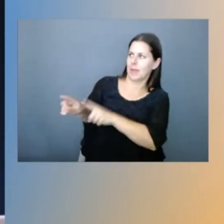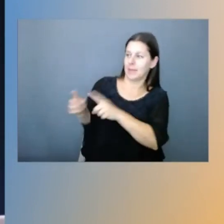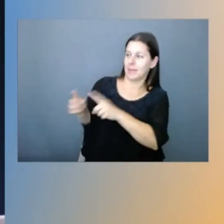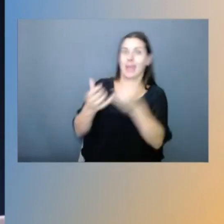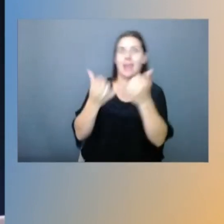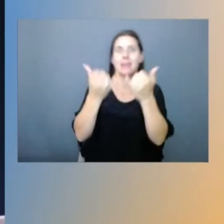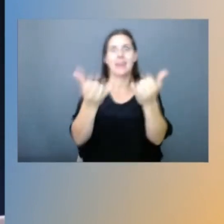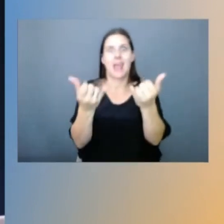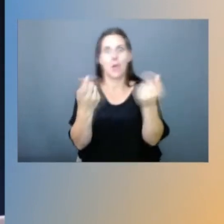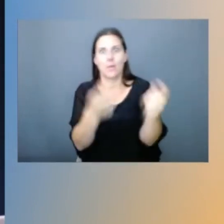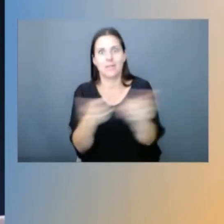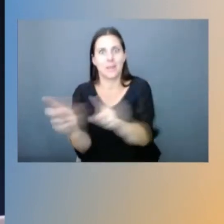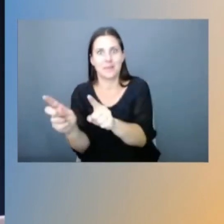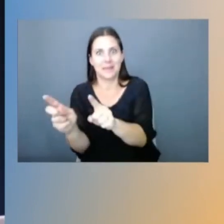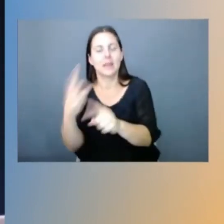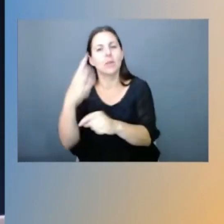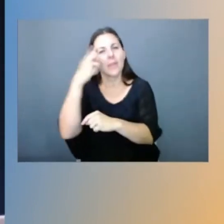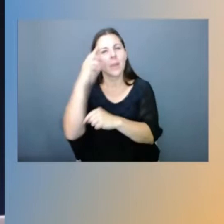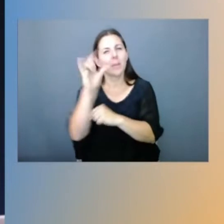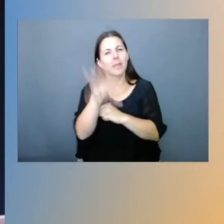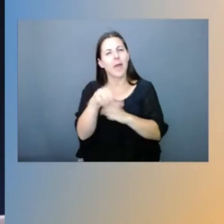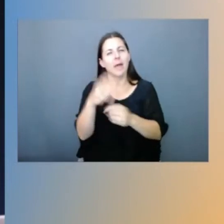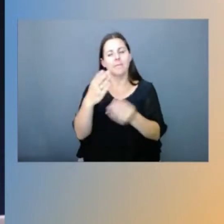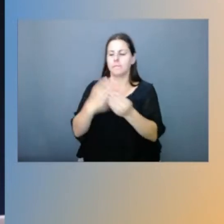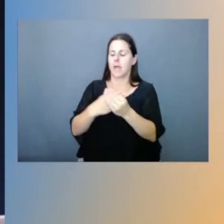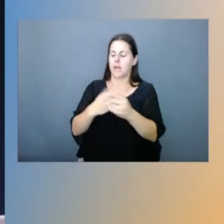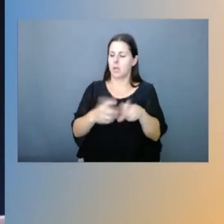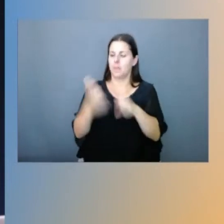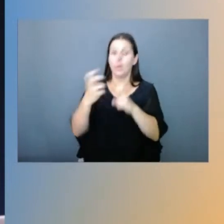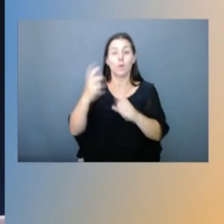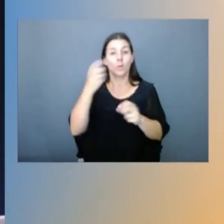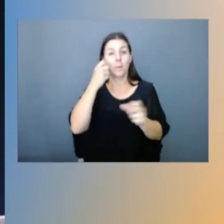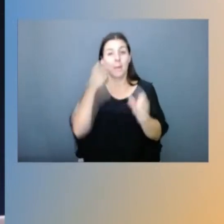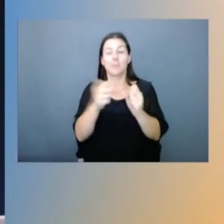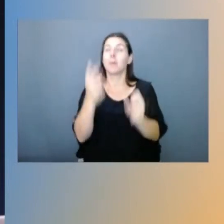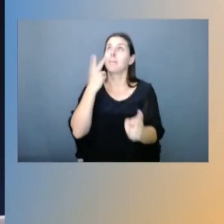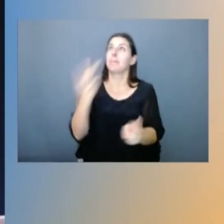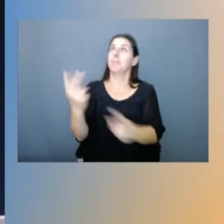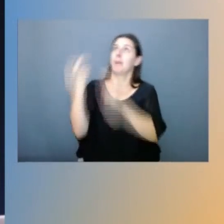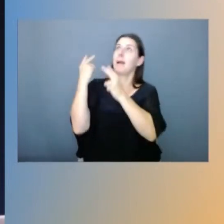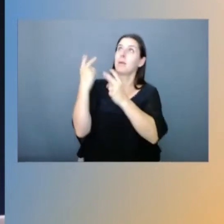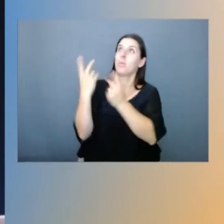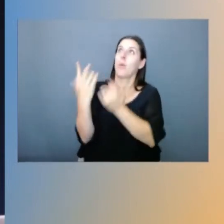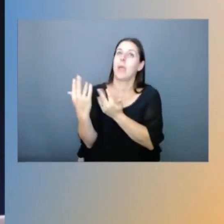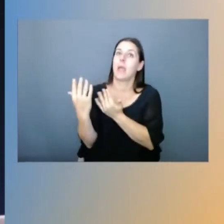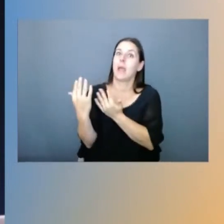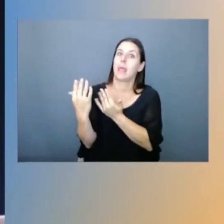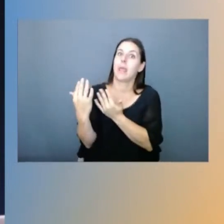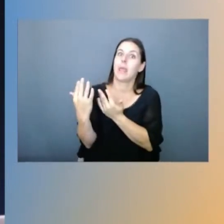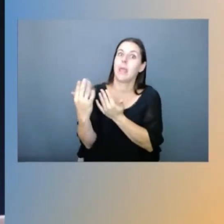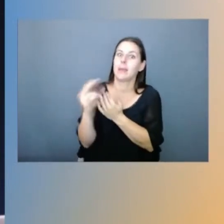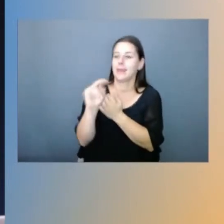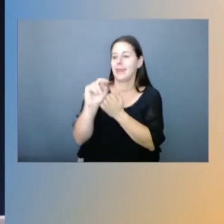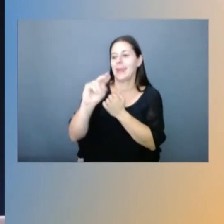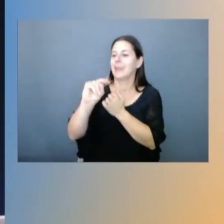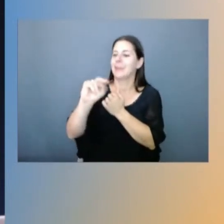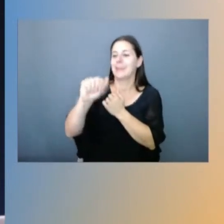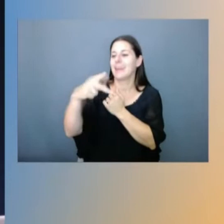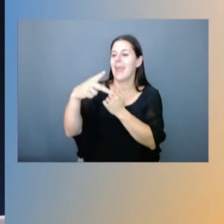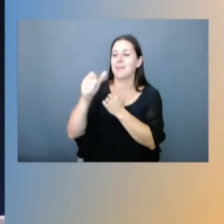I think all of us are from a time and generation where you're waiting for whether it's Napster or something to upload content.